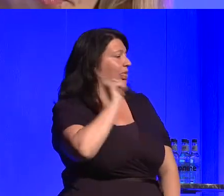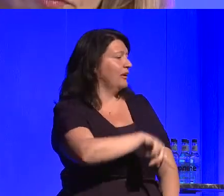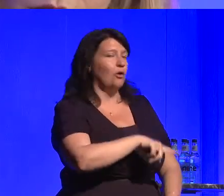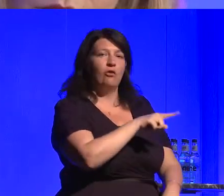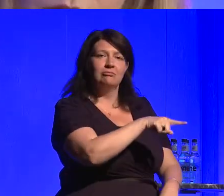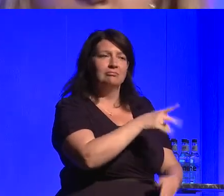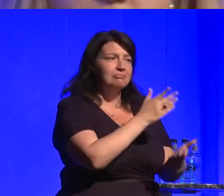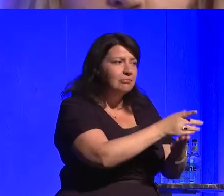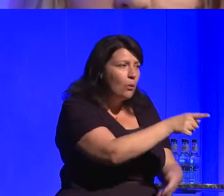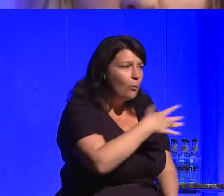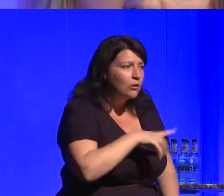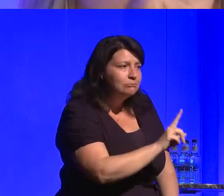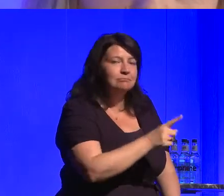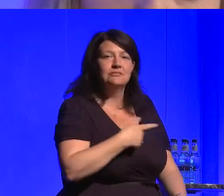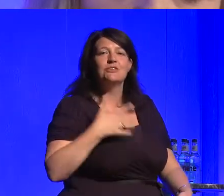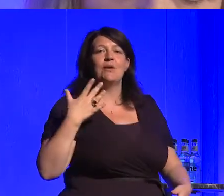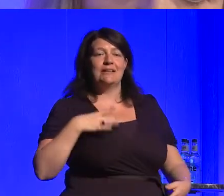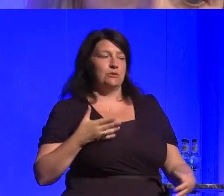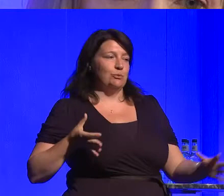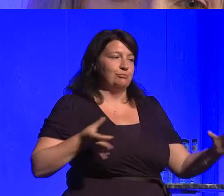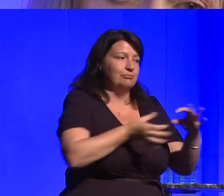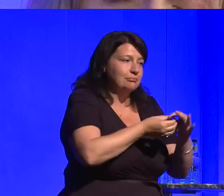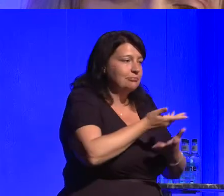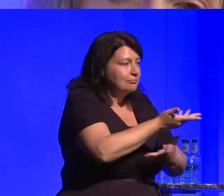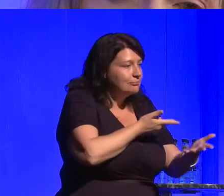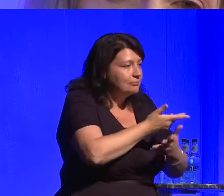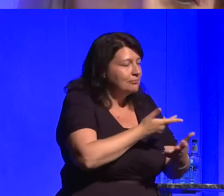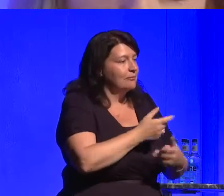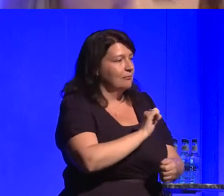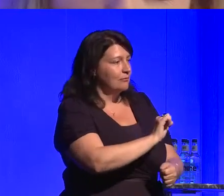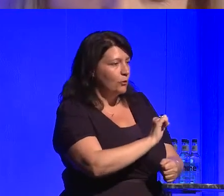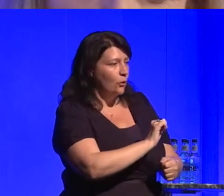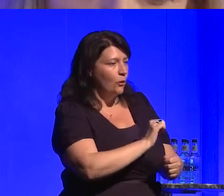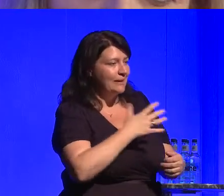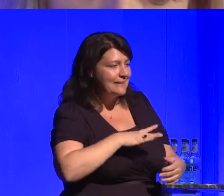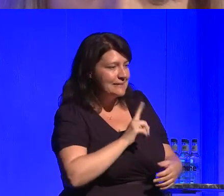So we have to start to really develop that personalisation to ensure that those people